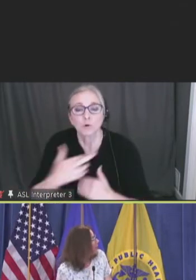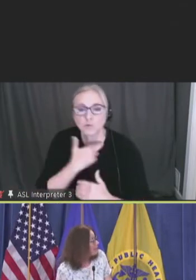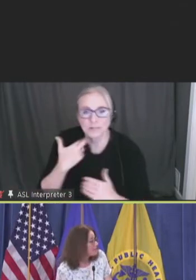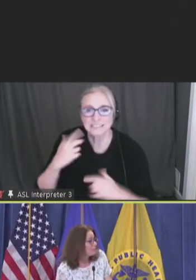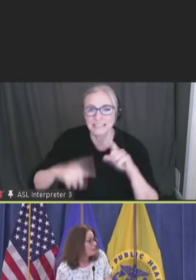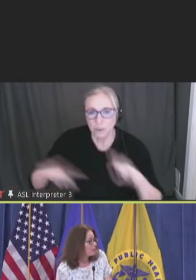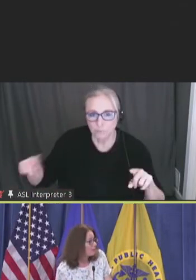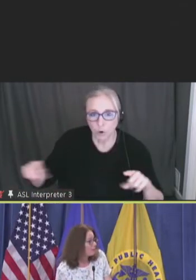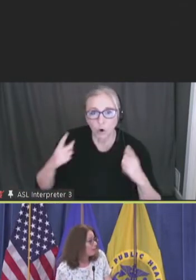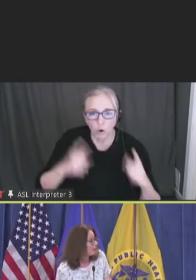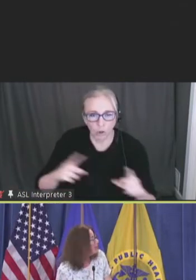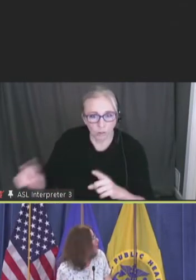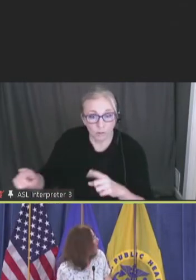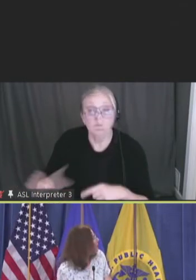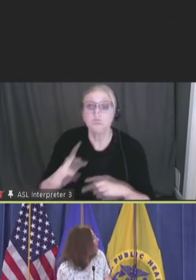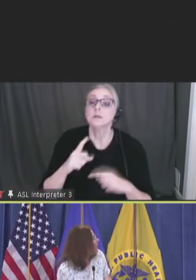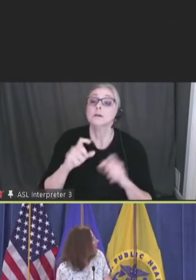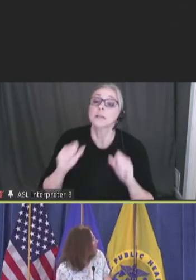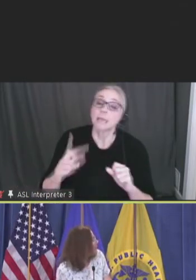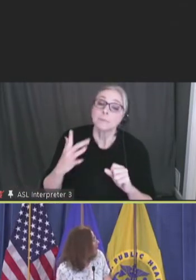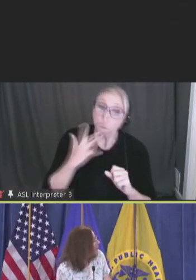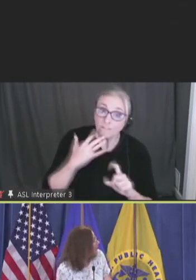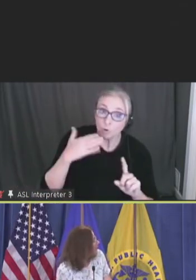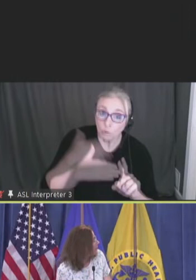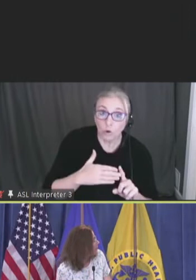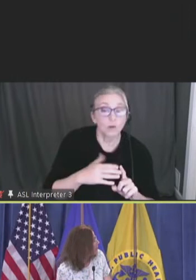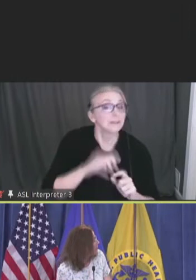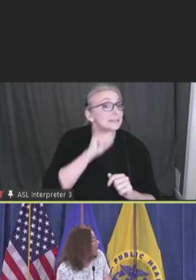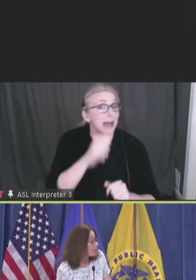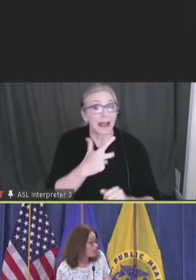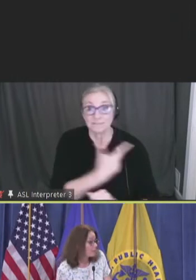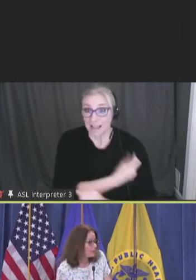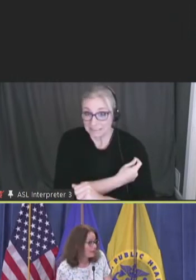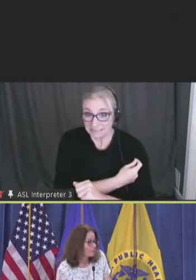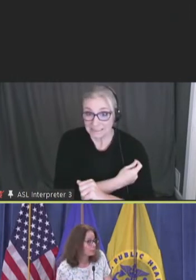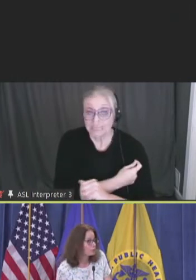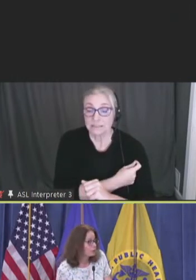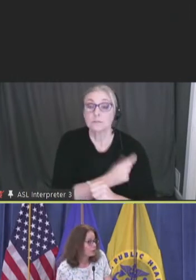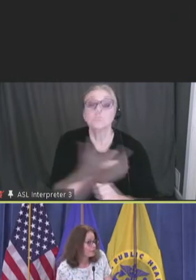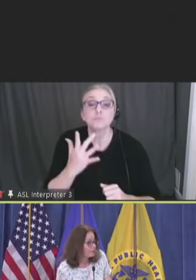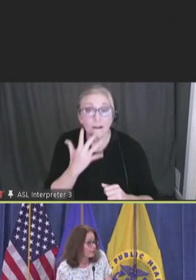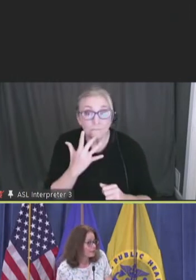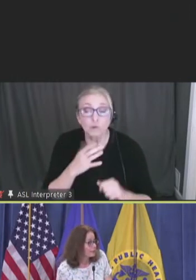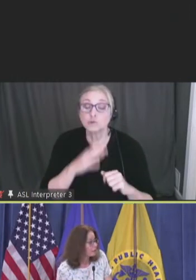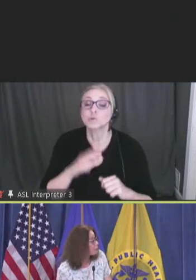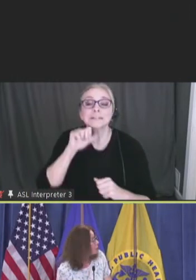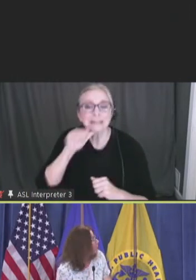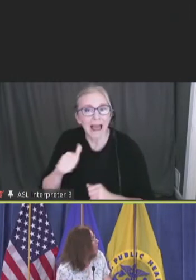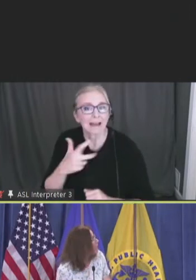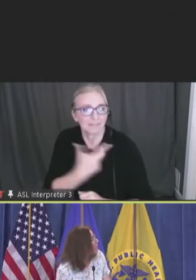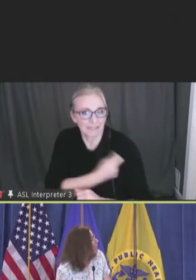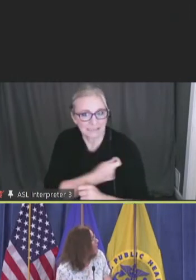And these can be preferable because unvaccinated -- preferable to unvaccinated controls because